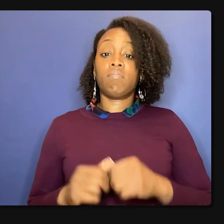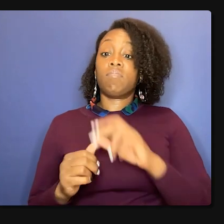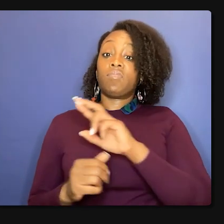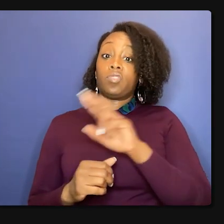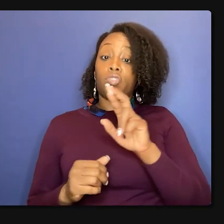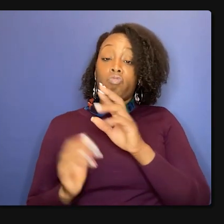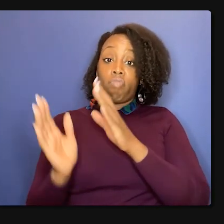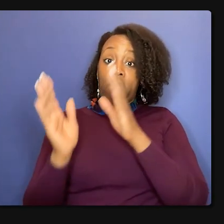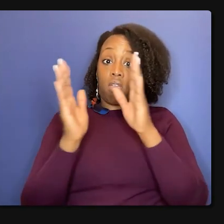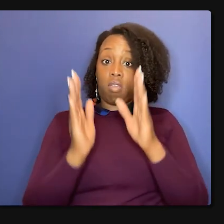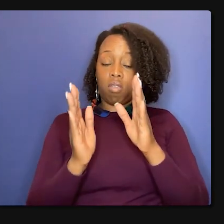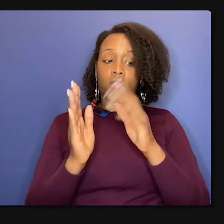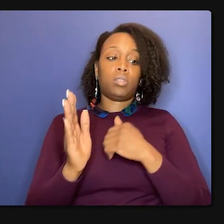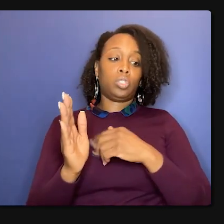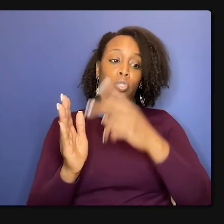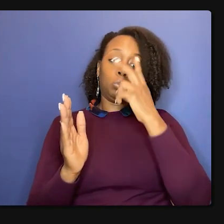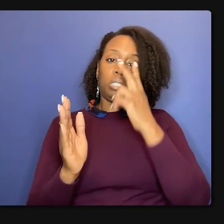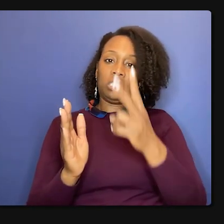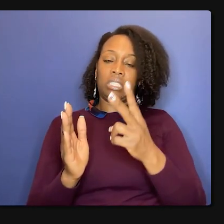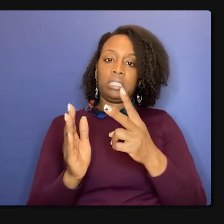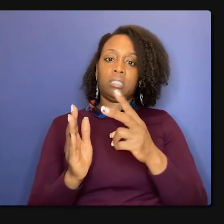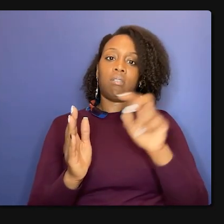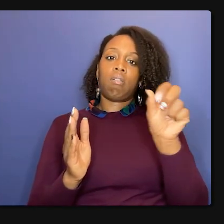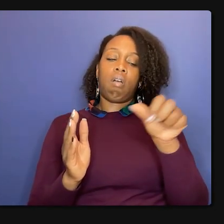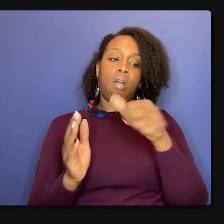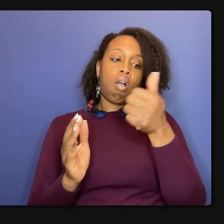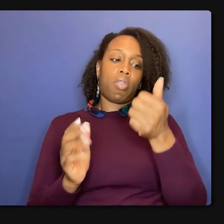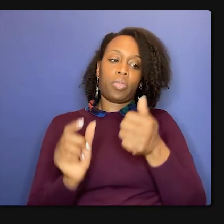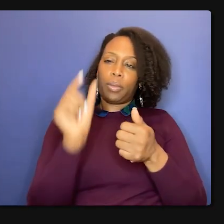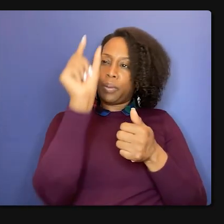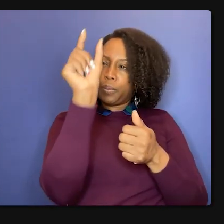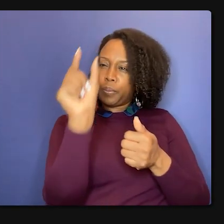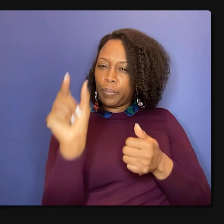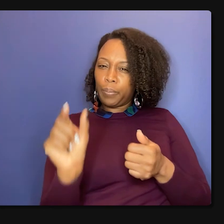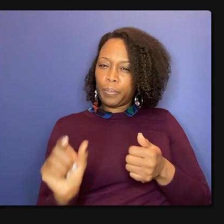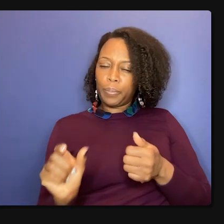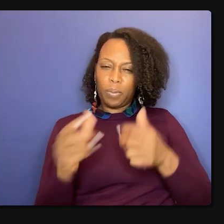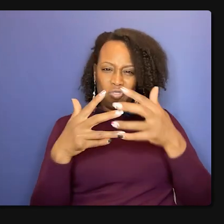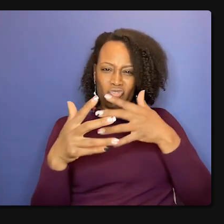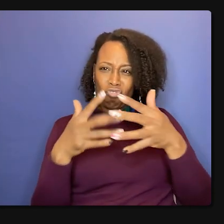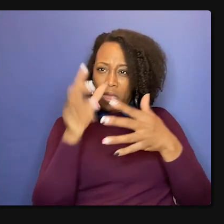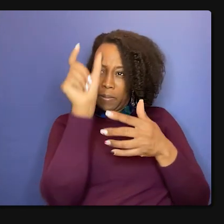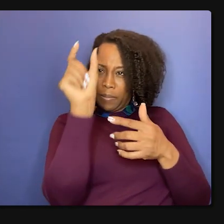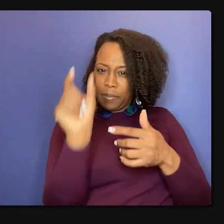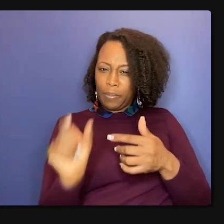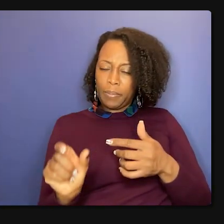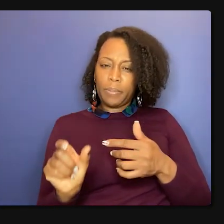To the right of the Console Selector, you'll see a vertical menu of categories of features.